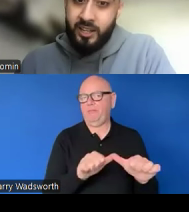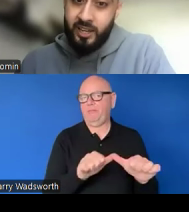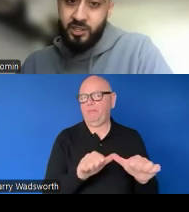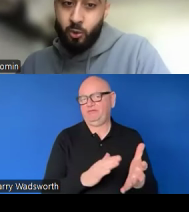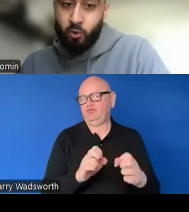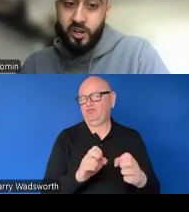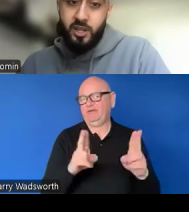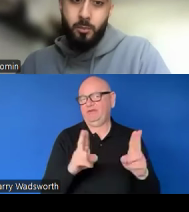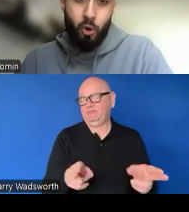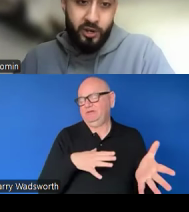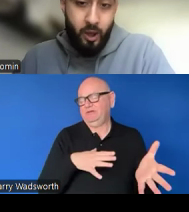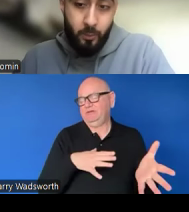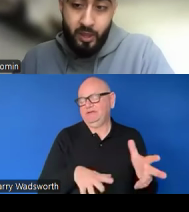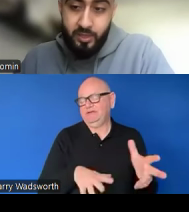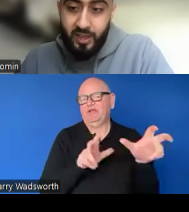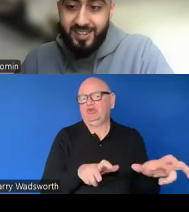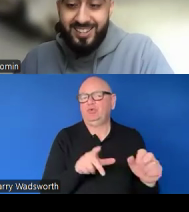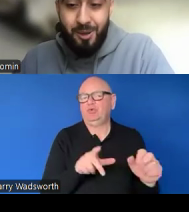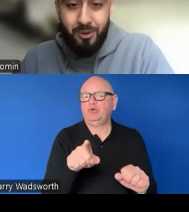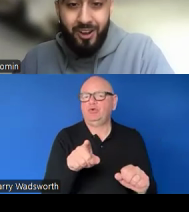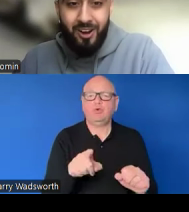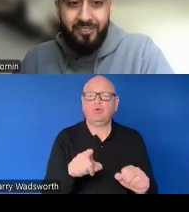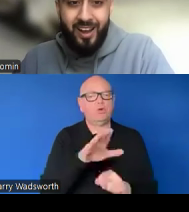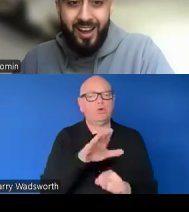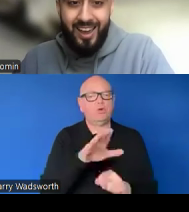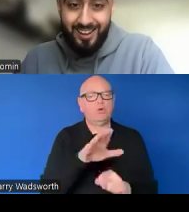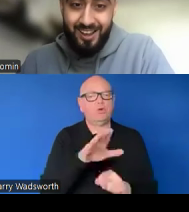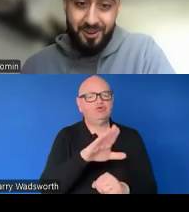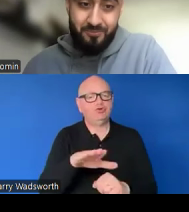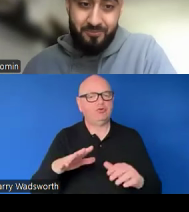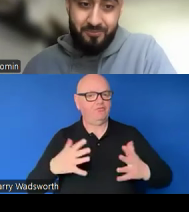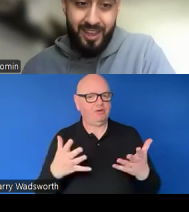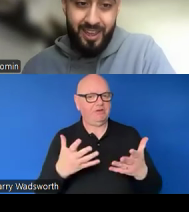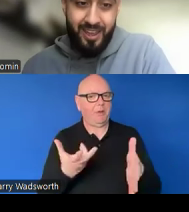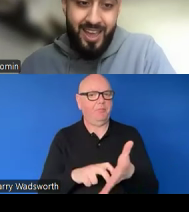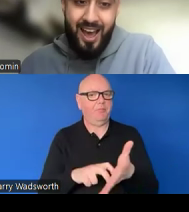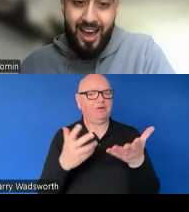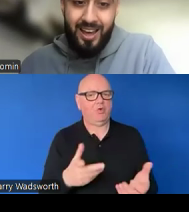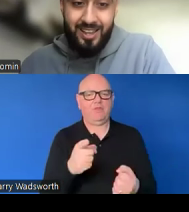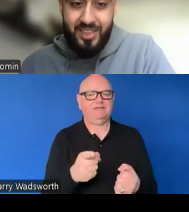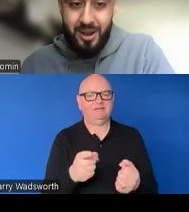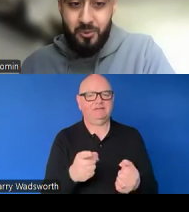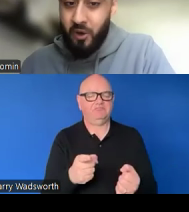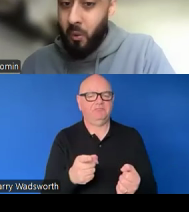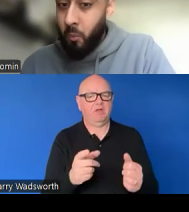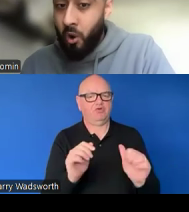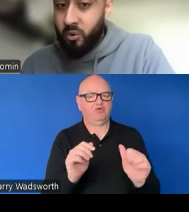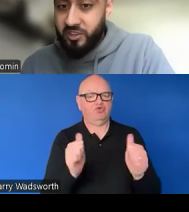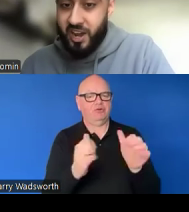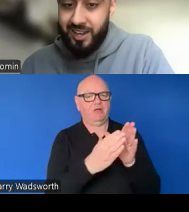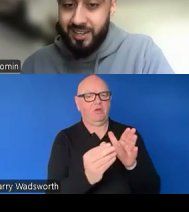Kids go free, book now. That's an example of a headline. Then we've got walk with giants,